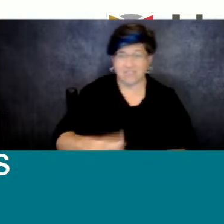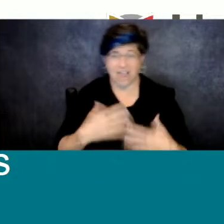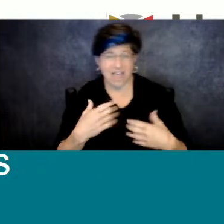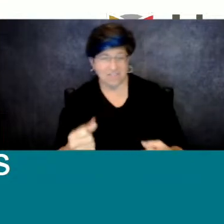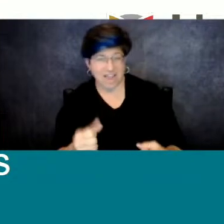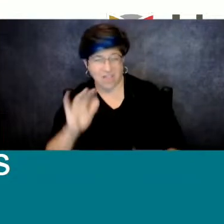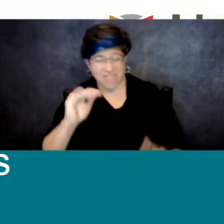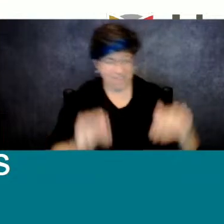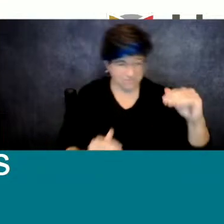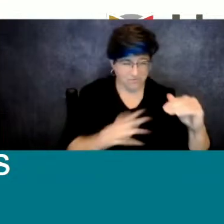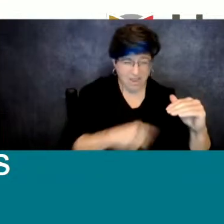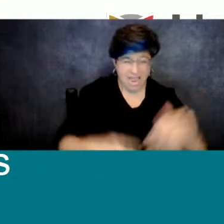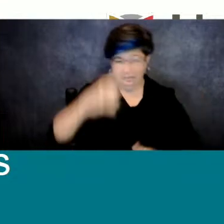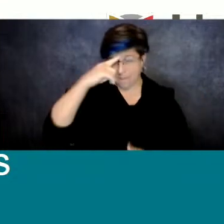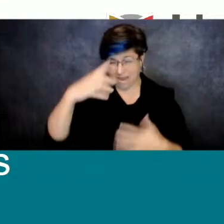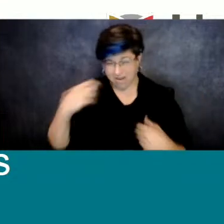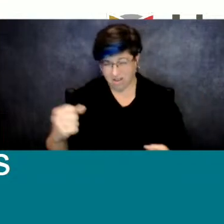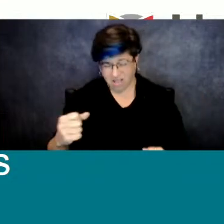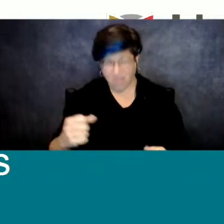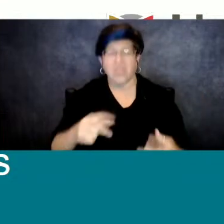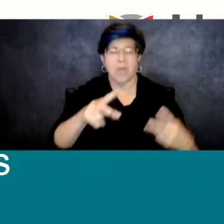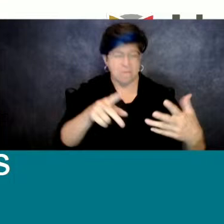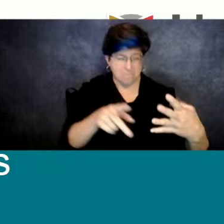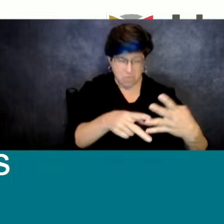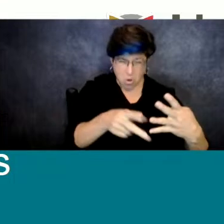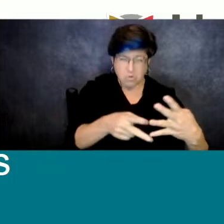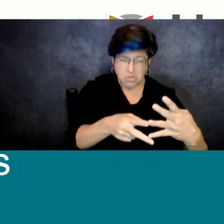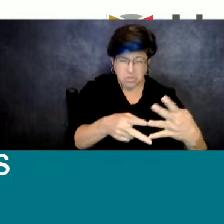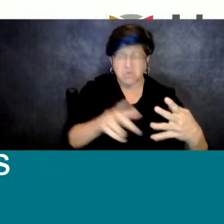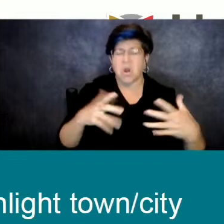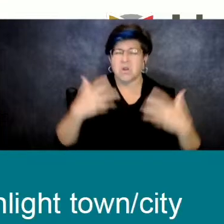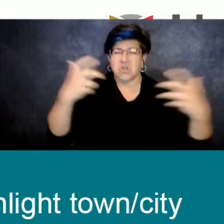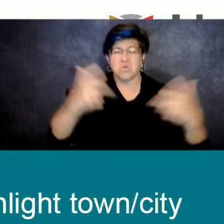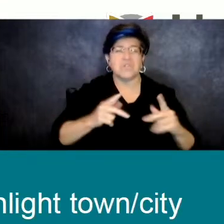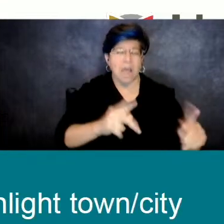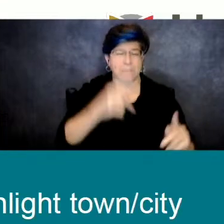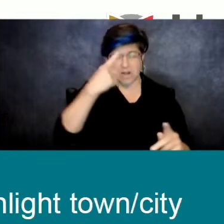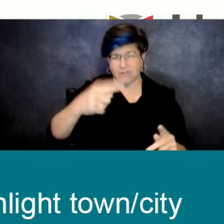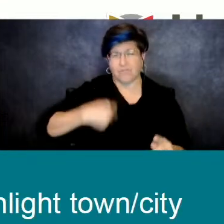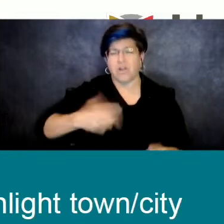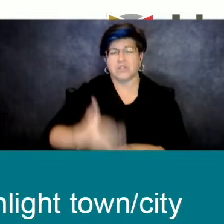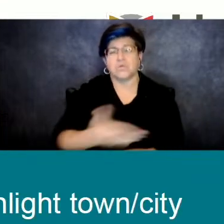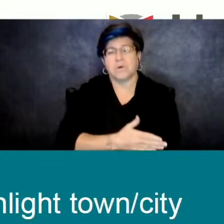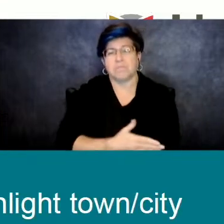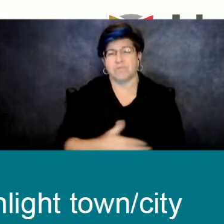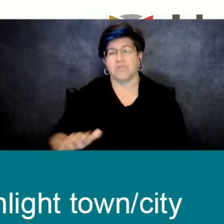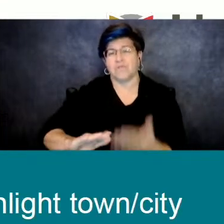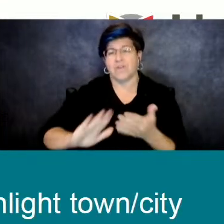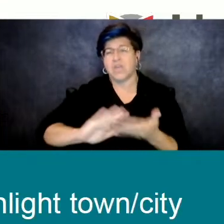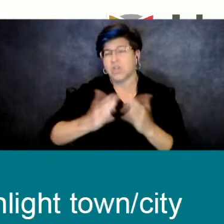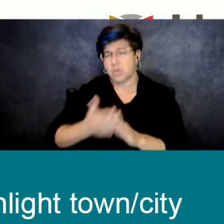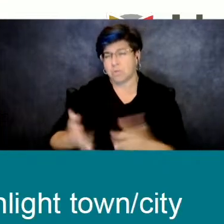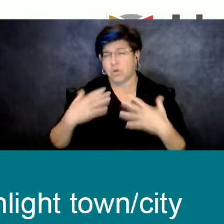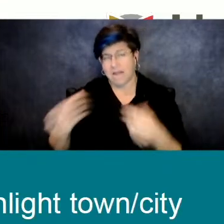EXPERIENCING WITH RELATES TO MATERNAL AND CHILD HEALTH AS WELL AS MENTAL HEALTH REMAIN